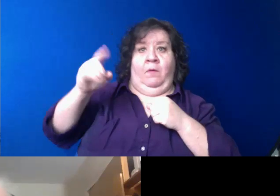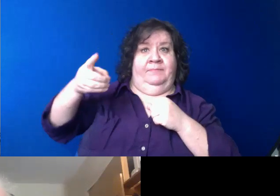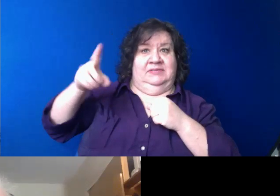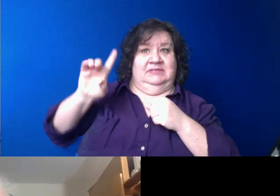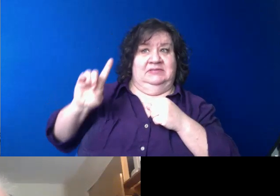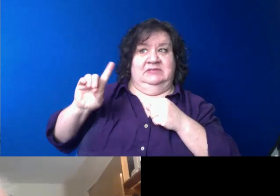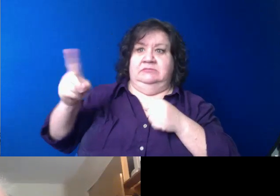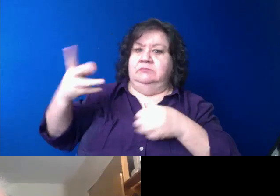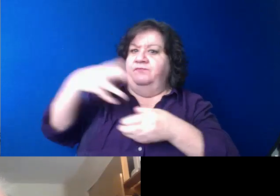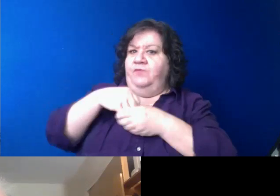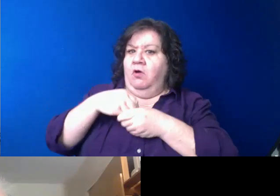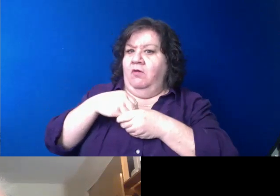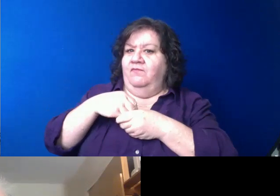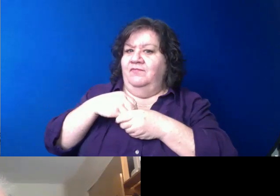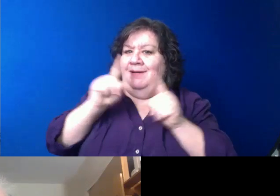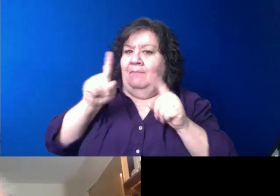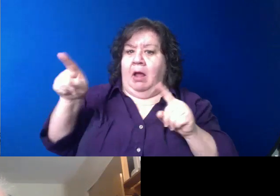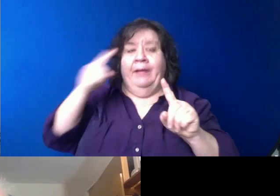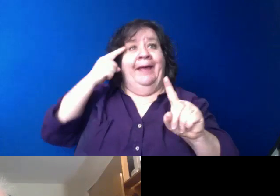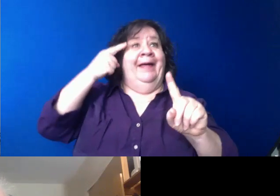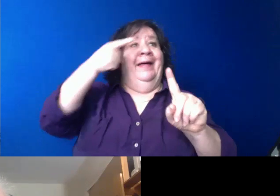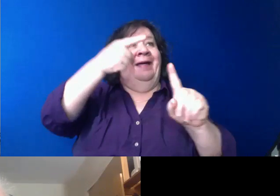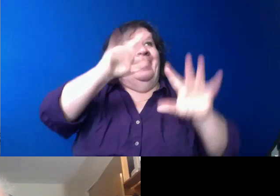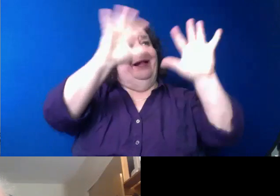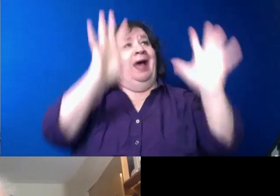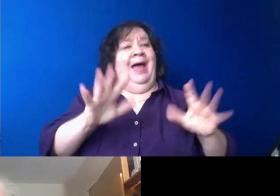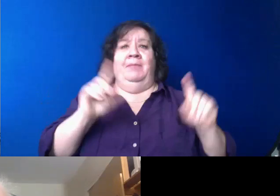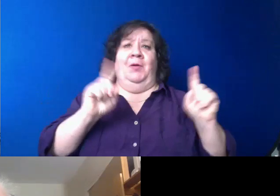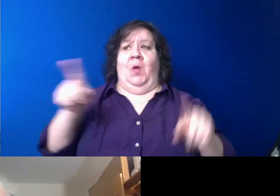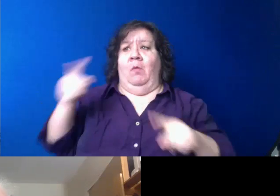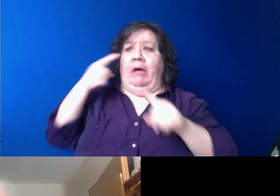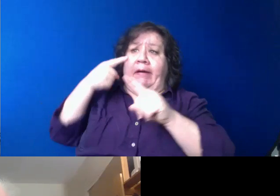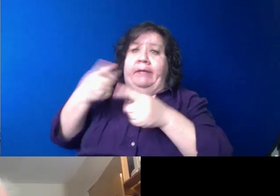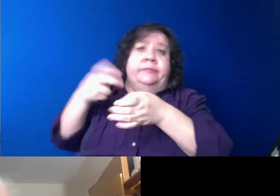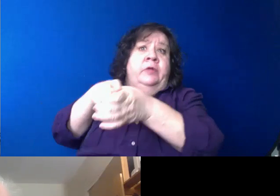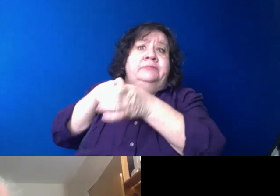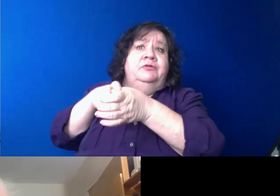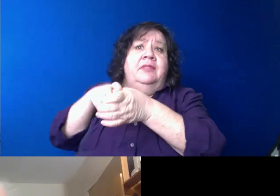we did but i think we need to start making the connections between you know the new urban agenda